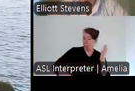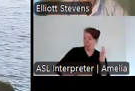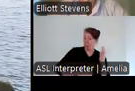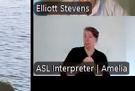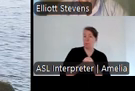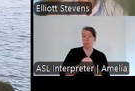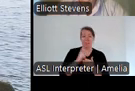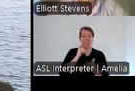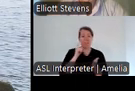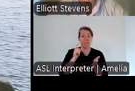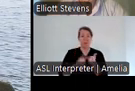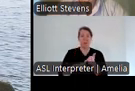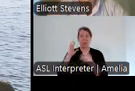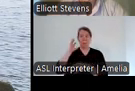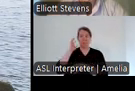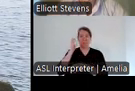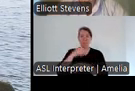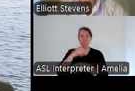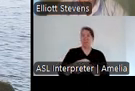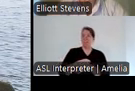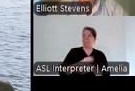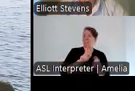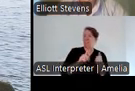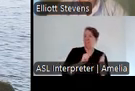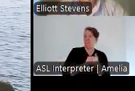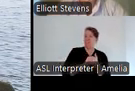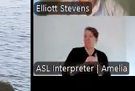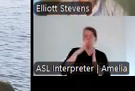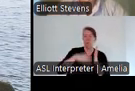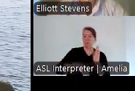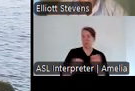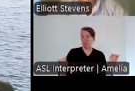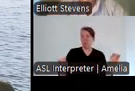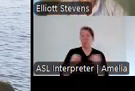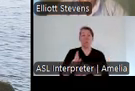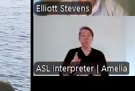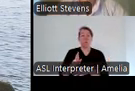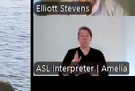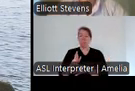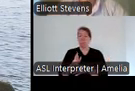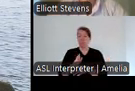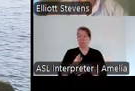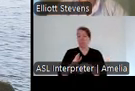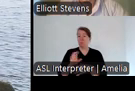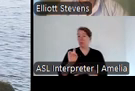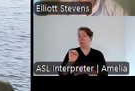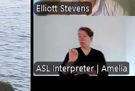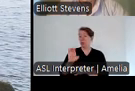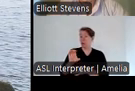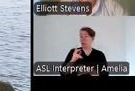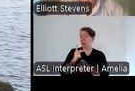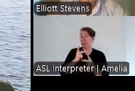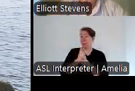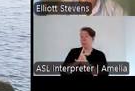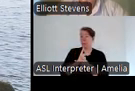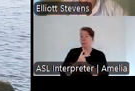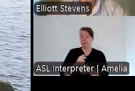they need to transcribe those things, or testing different document types. I've noticed in the past, in particular, students make a lot of things with Canva